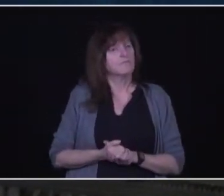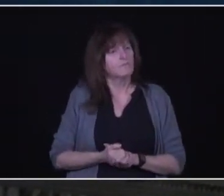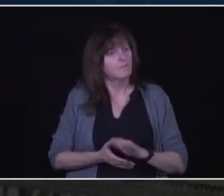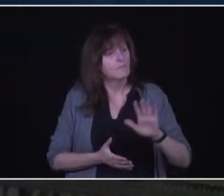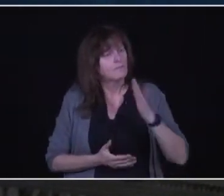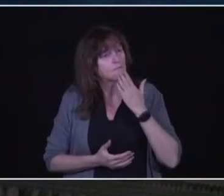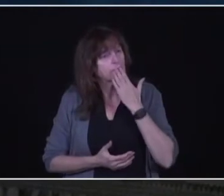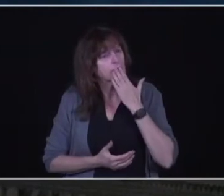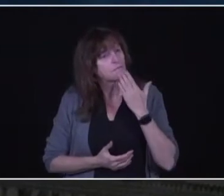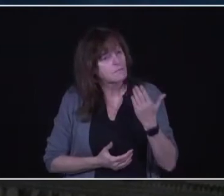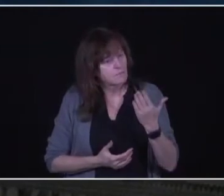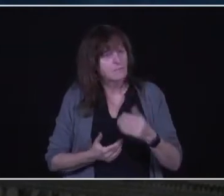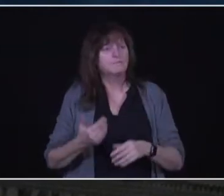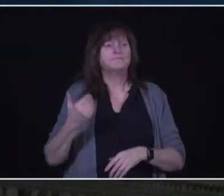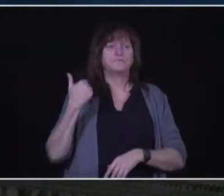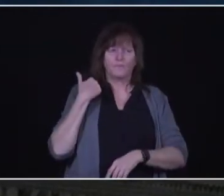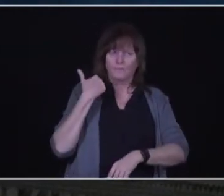We are ensuring there are vaccine distribution